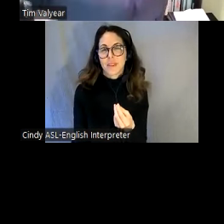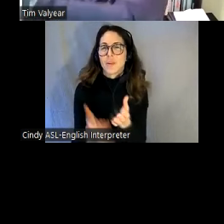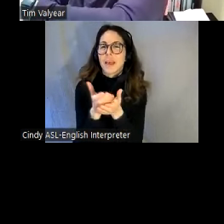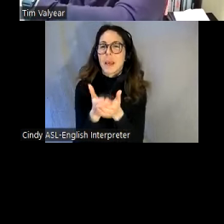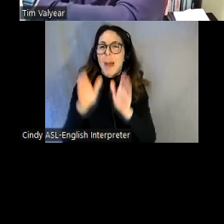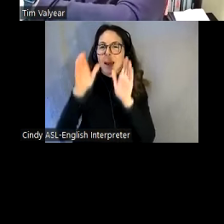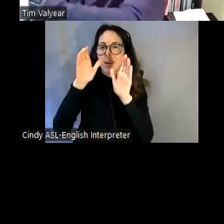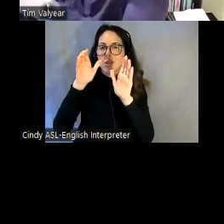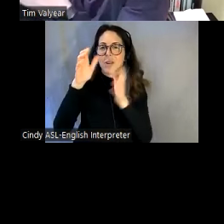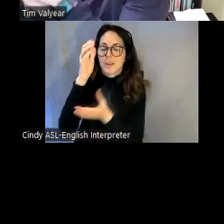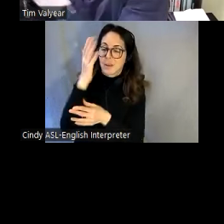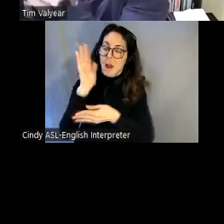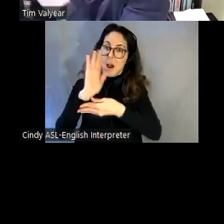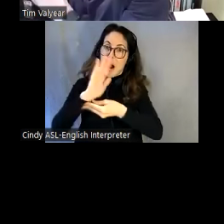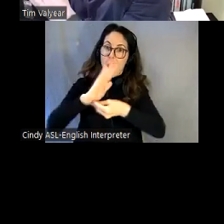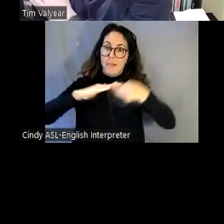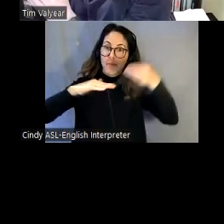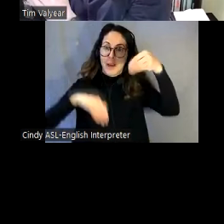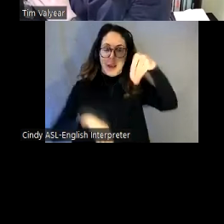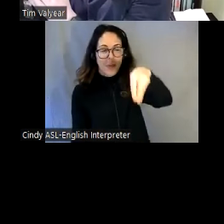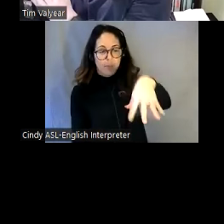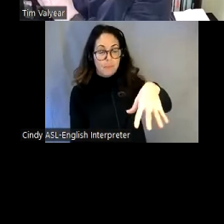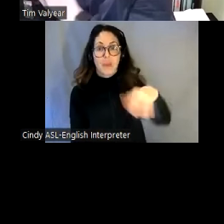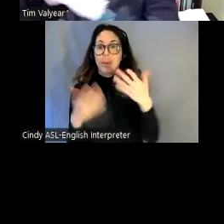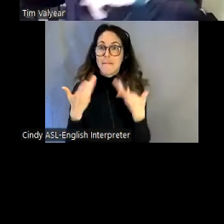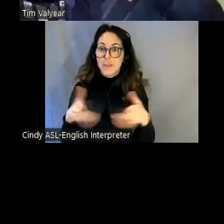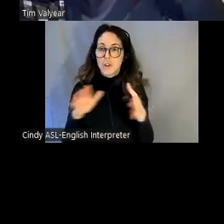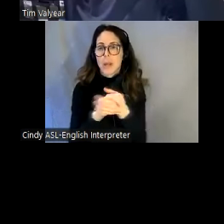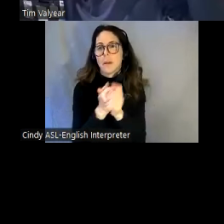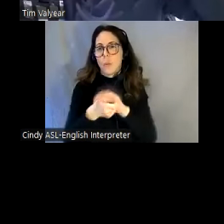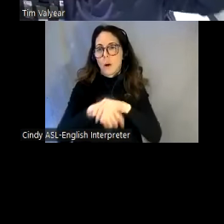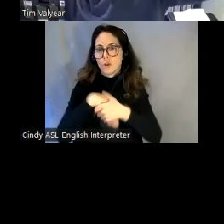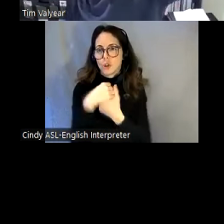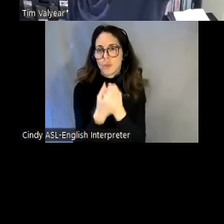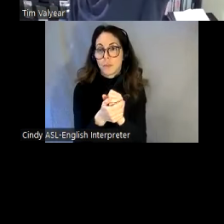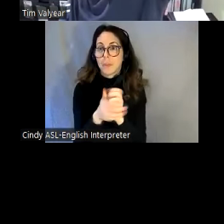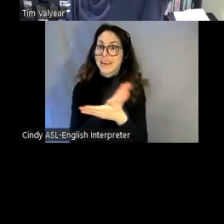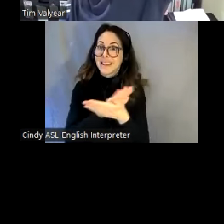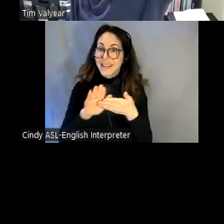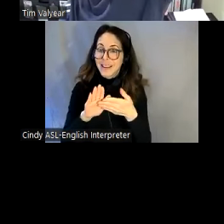to roll it over top of that dirty glove. So now you have a